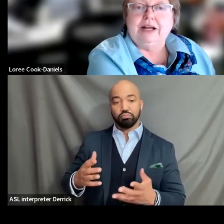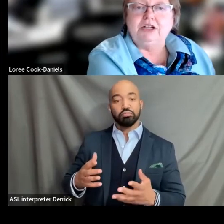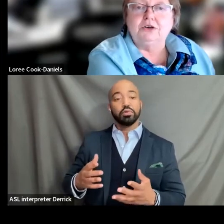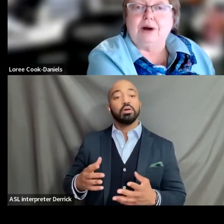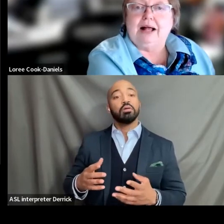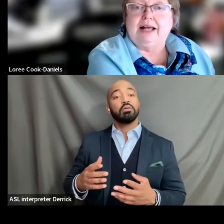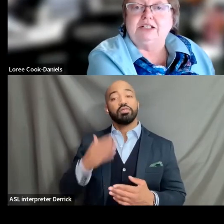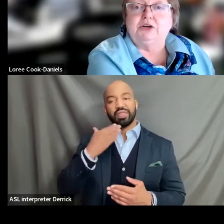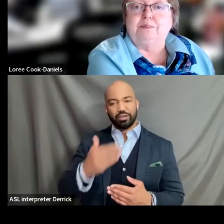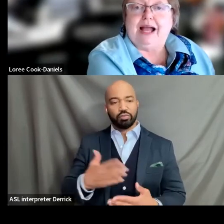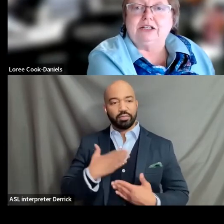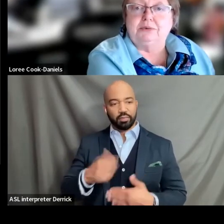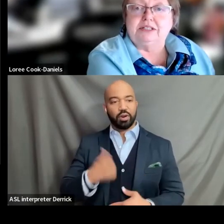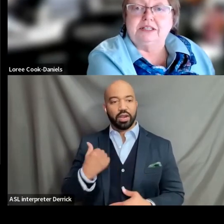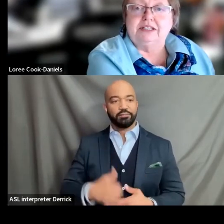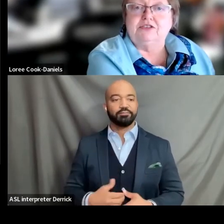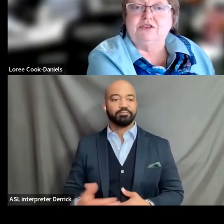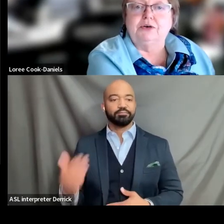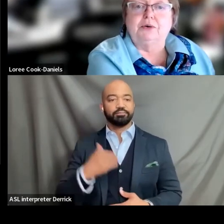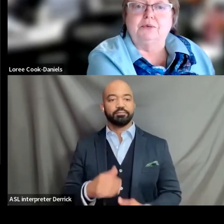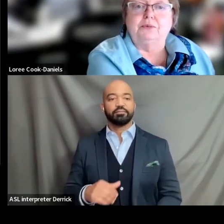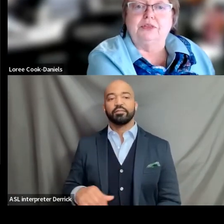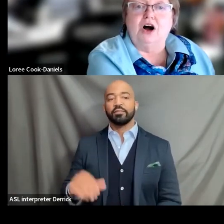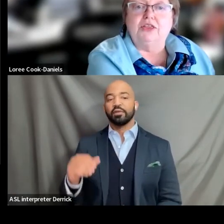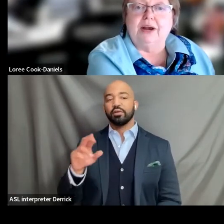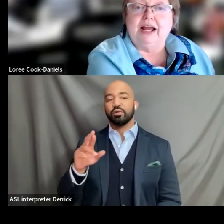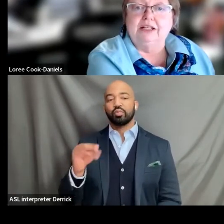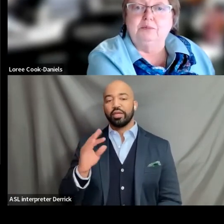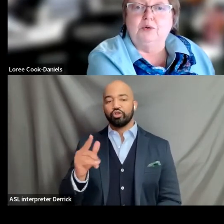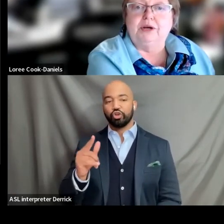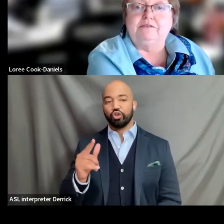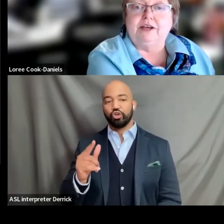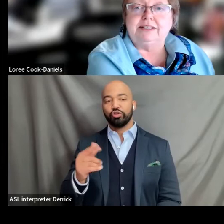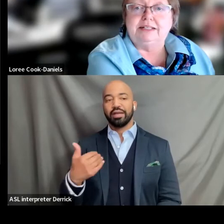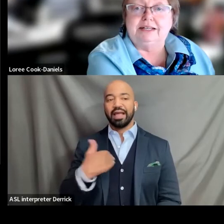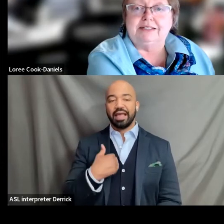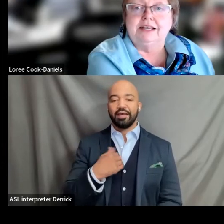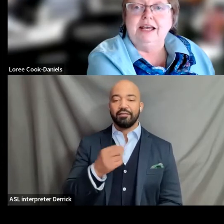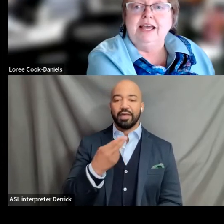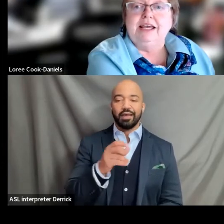Rachel Crowl has her back to us in this photo with author Helen Boyd facing us.